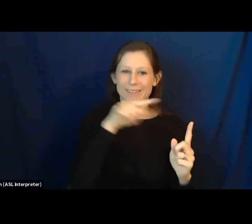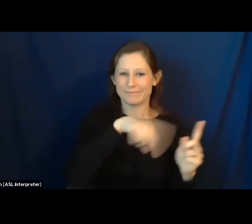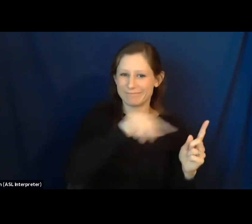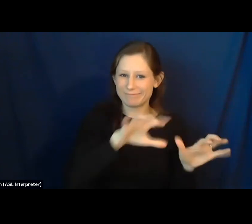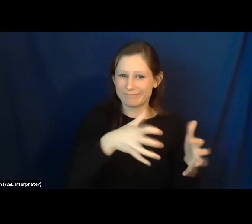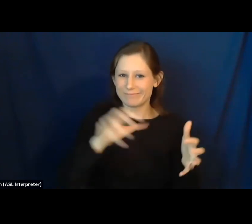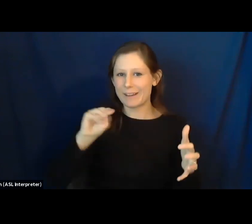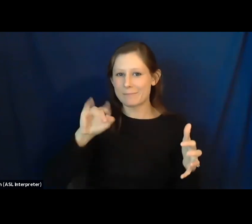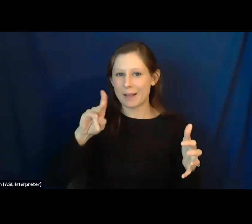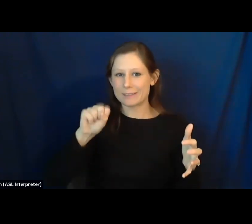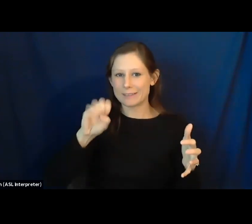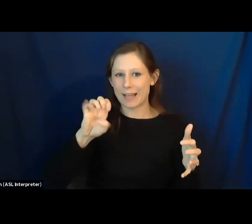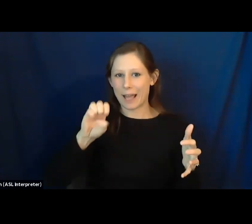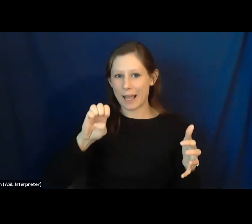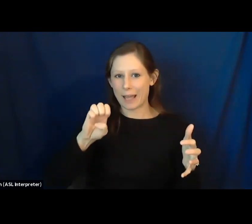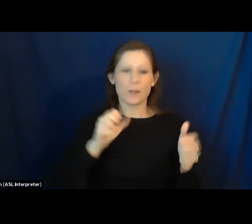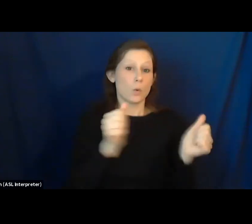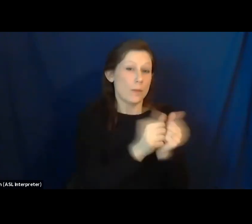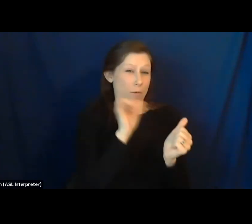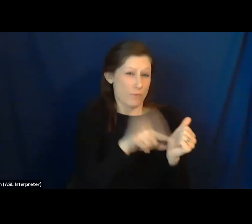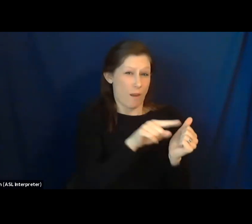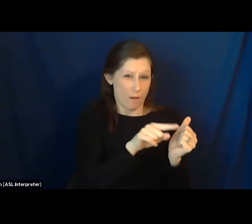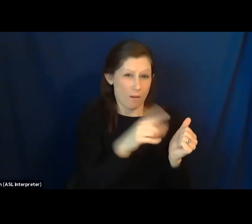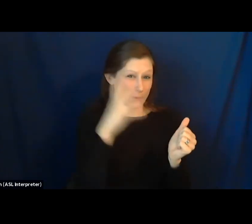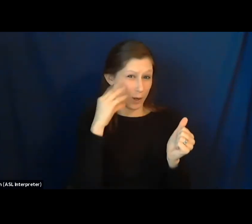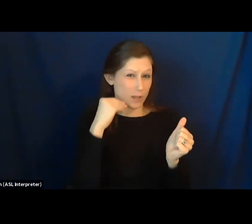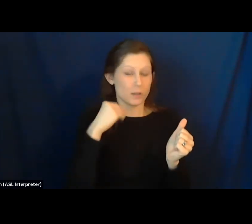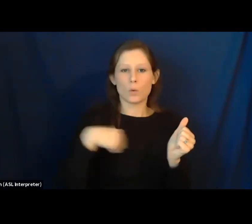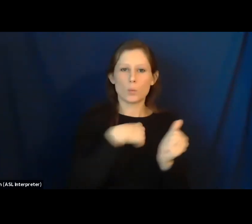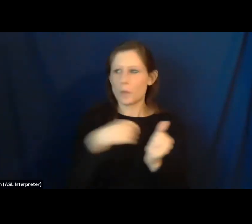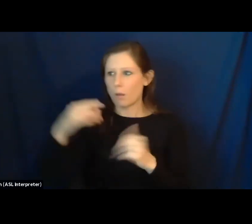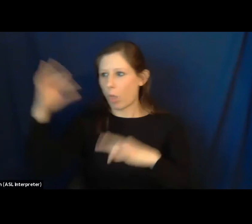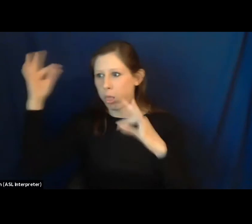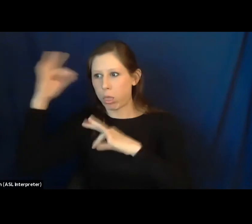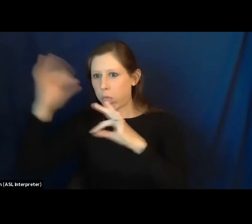been fully aware of the impact that this partnership could have.